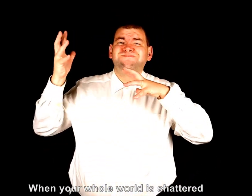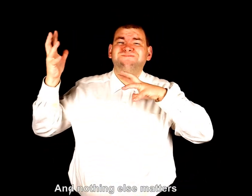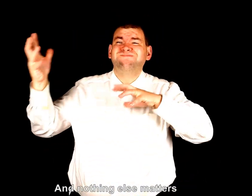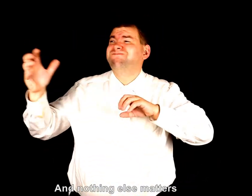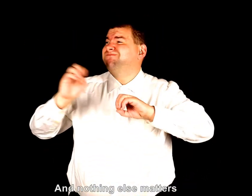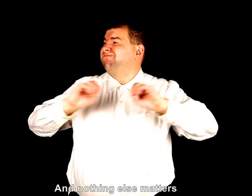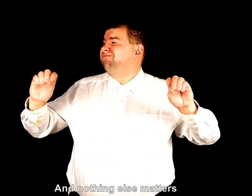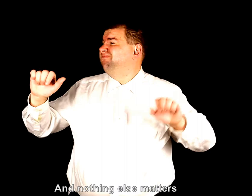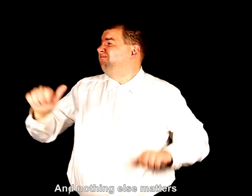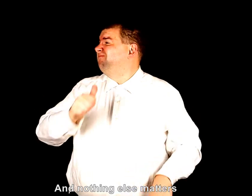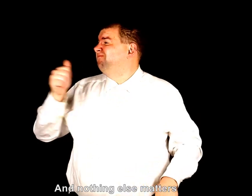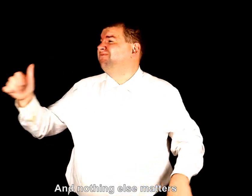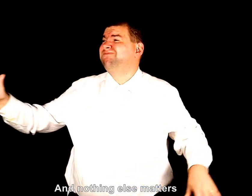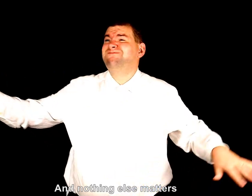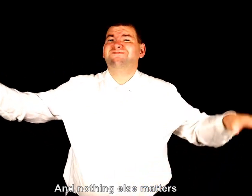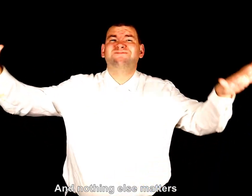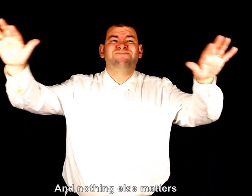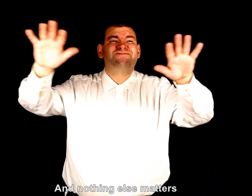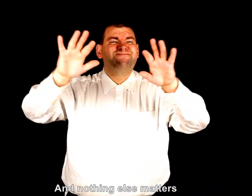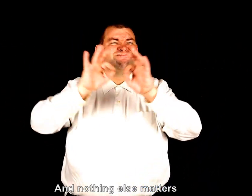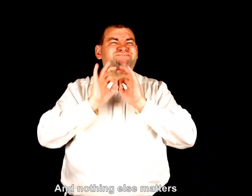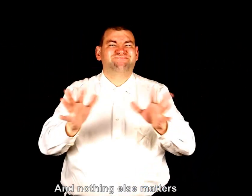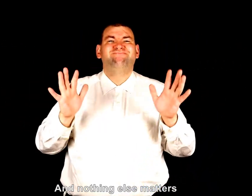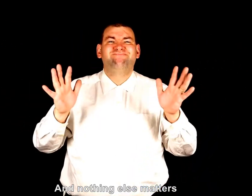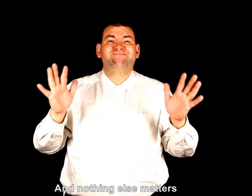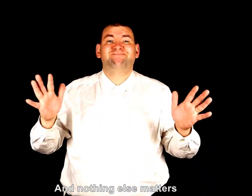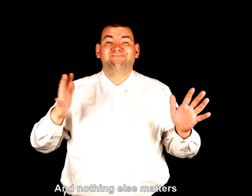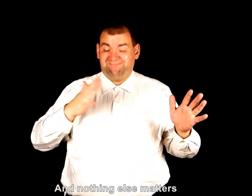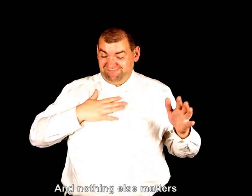And nothing else matters